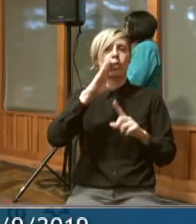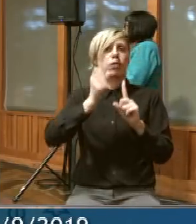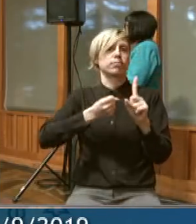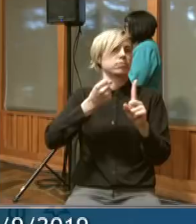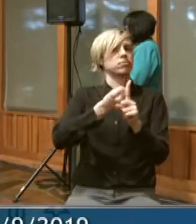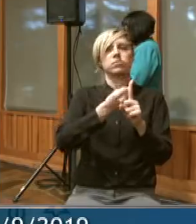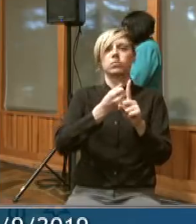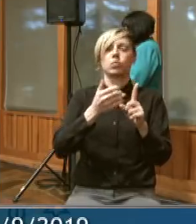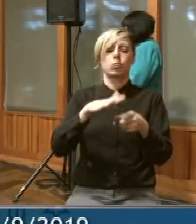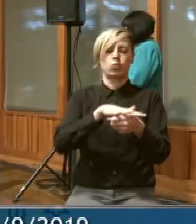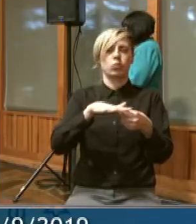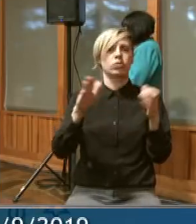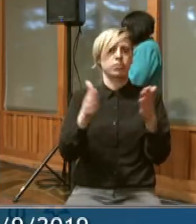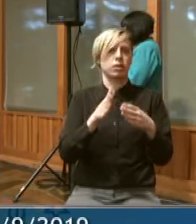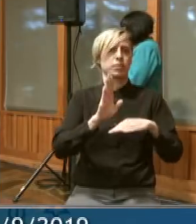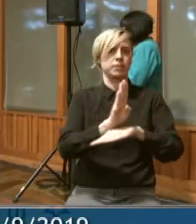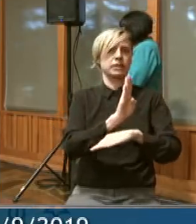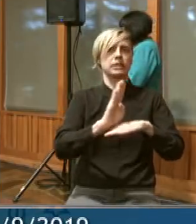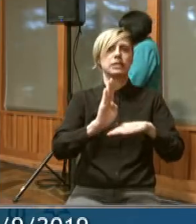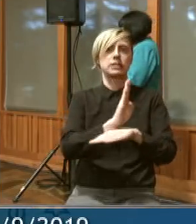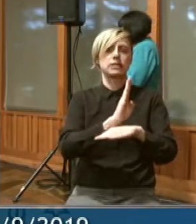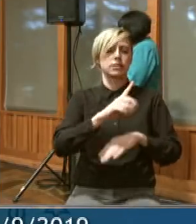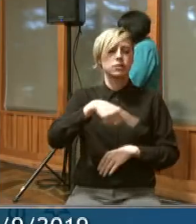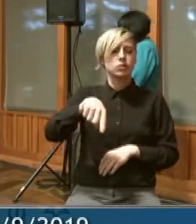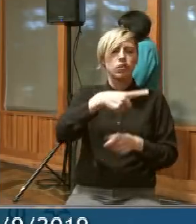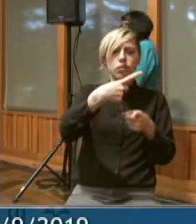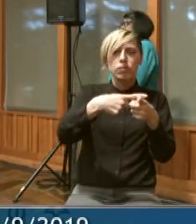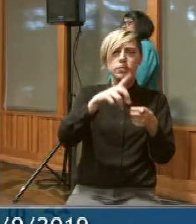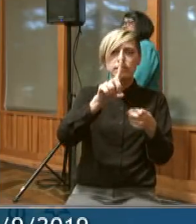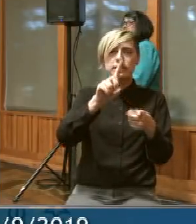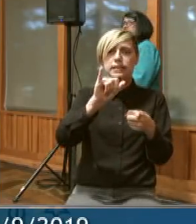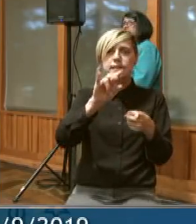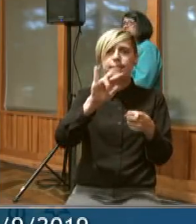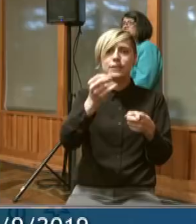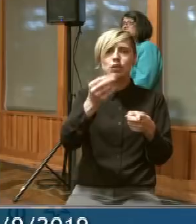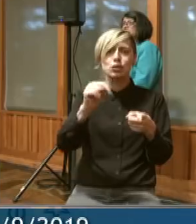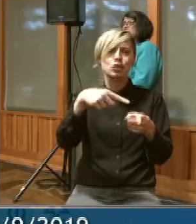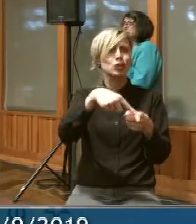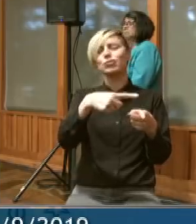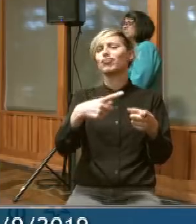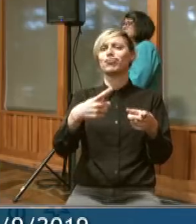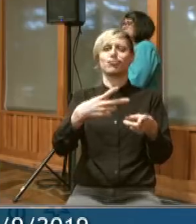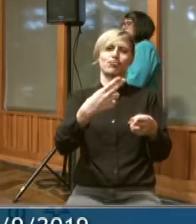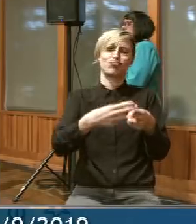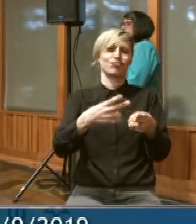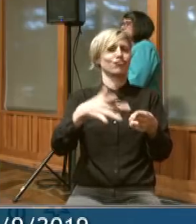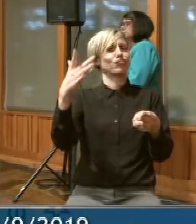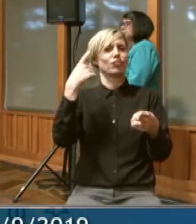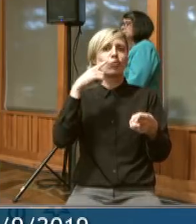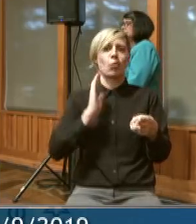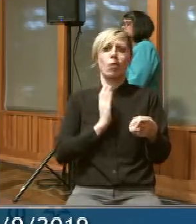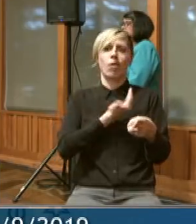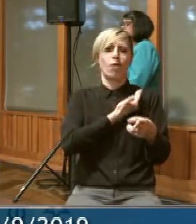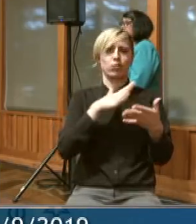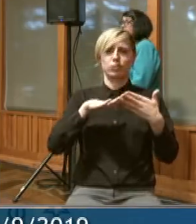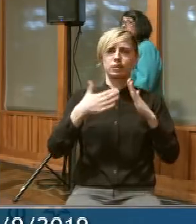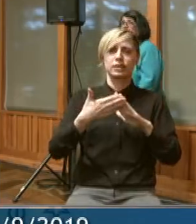828nd BUILDING ON THE CORNER OF 82nd AT DIVISION. THIS PROJECT WILL HAVE SEVERE IMPACTS ON LOCAL SMALL BUSINESSES. THESE BUSINESSES ARE THE ANCHORS